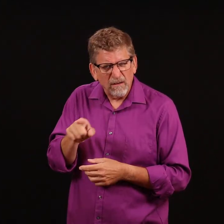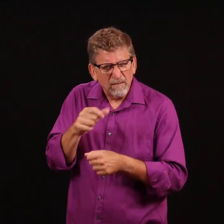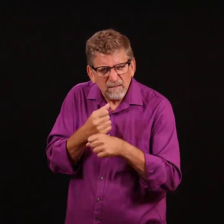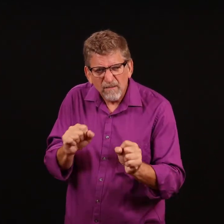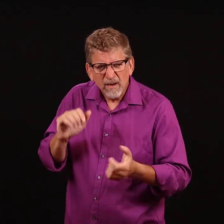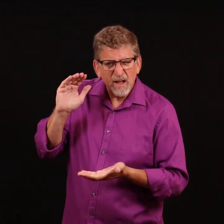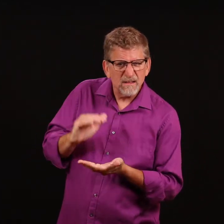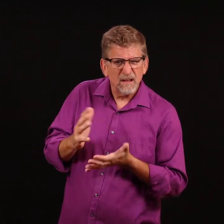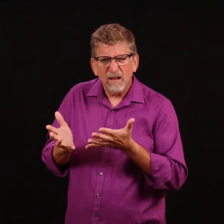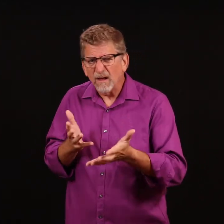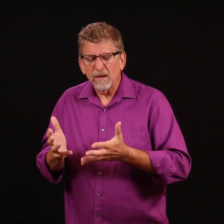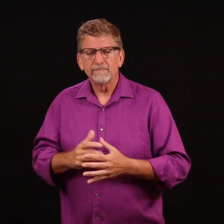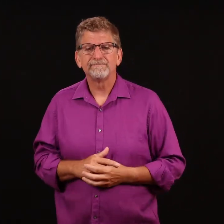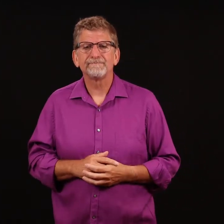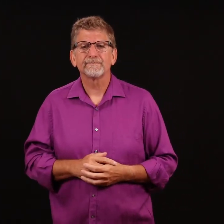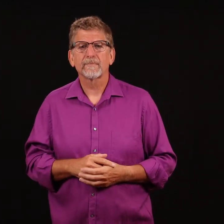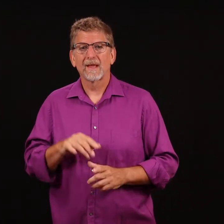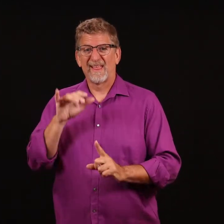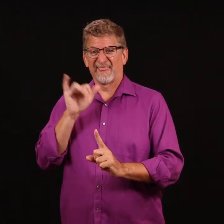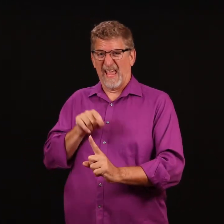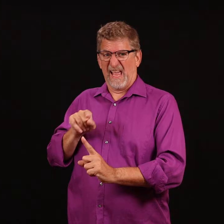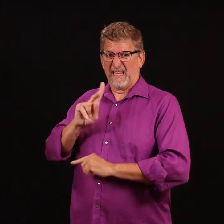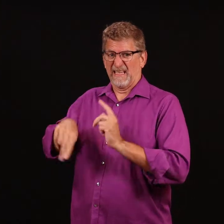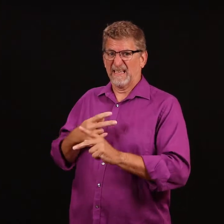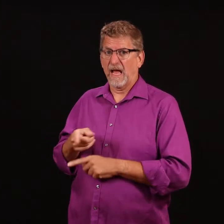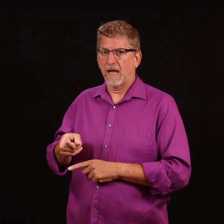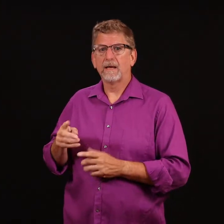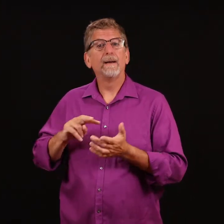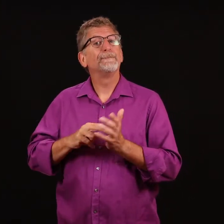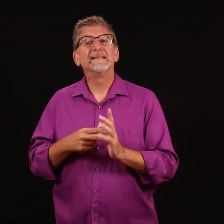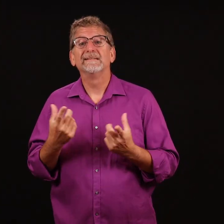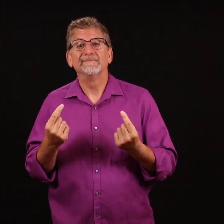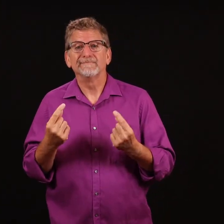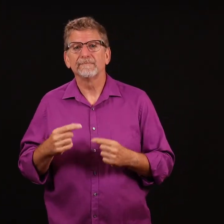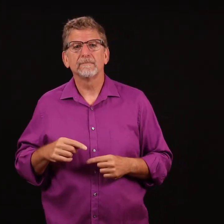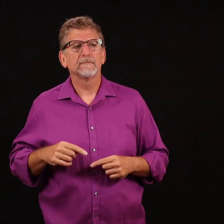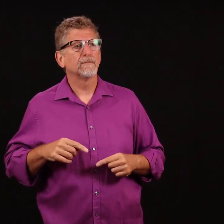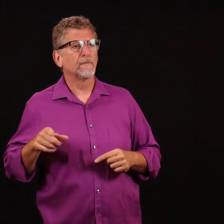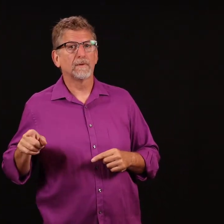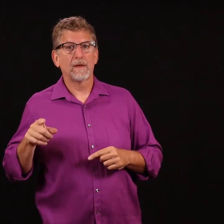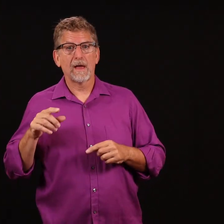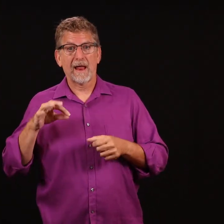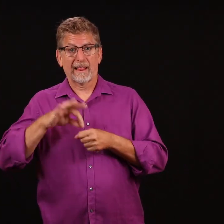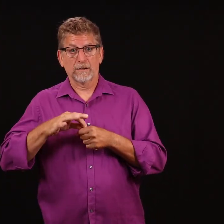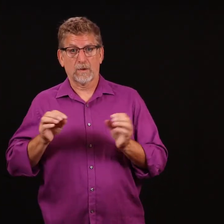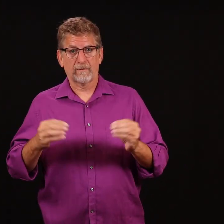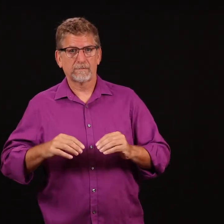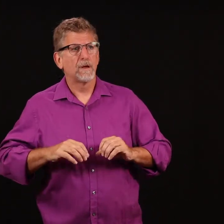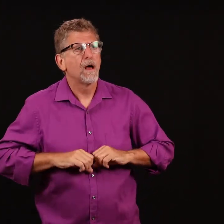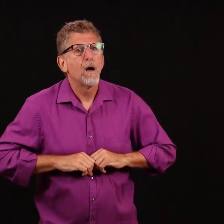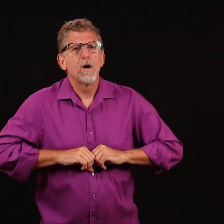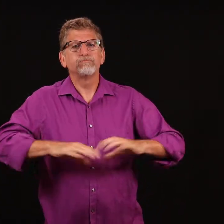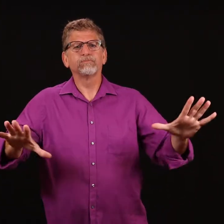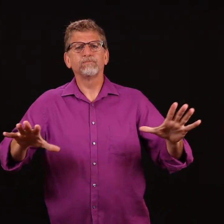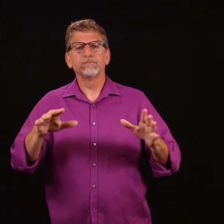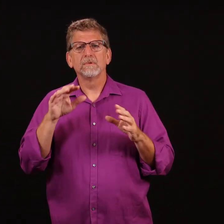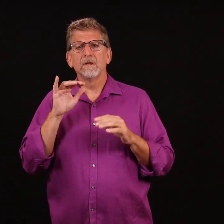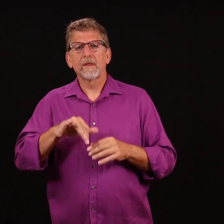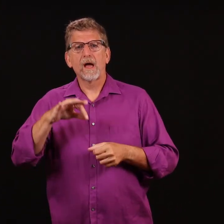Is that safe? Are there less ballots? Here's what this kind means; the voting office mails out